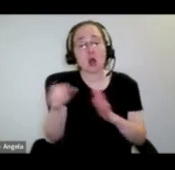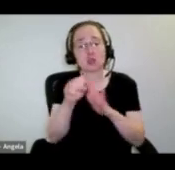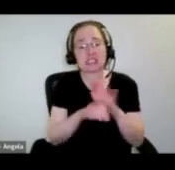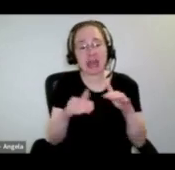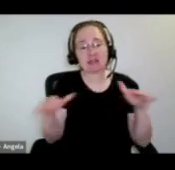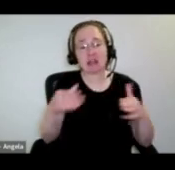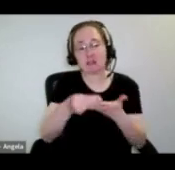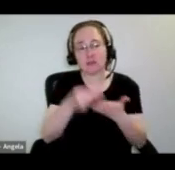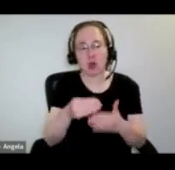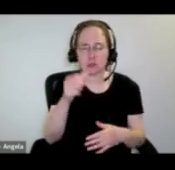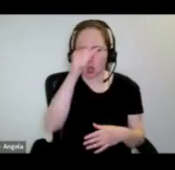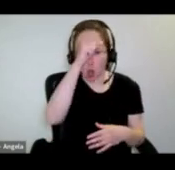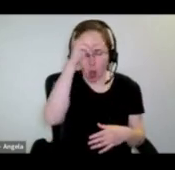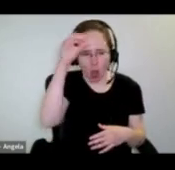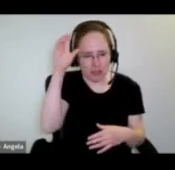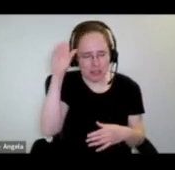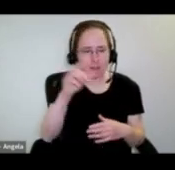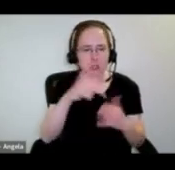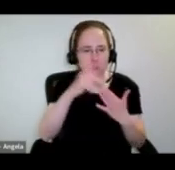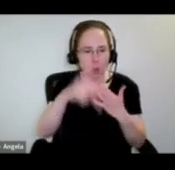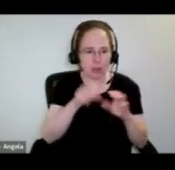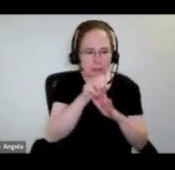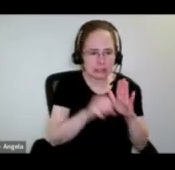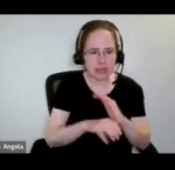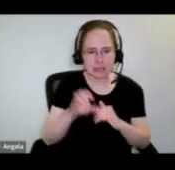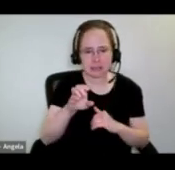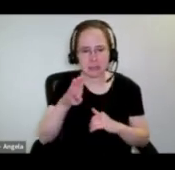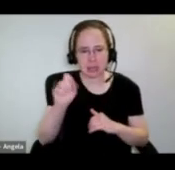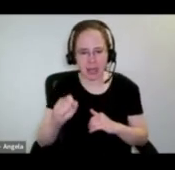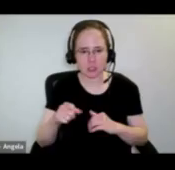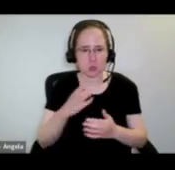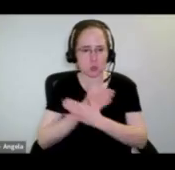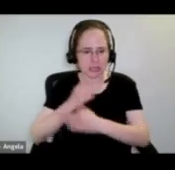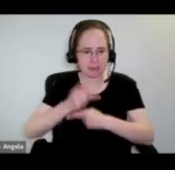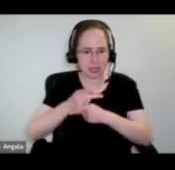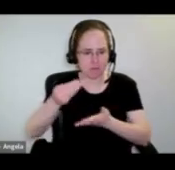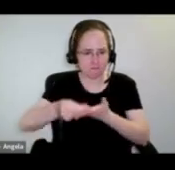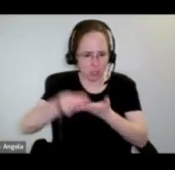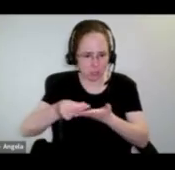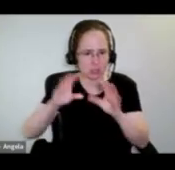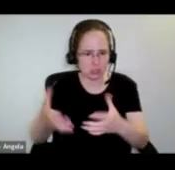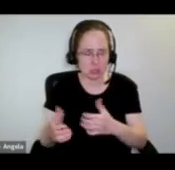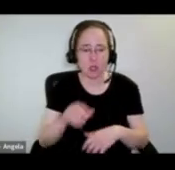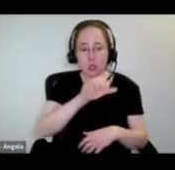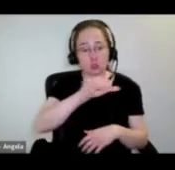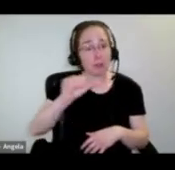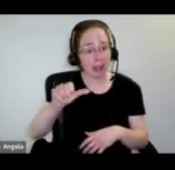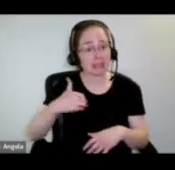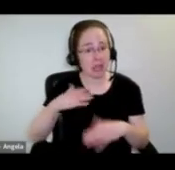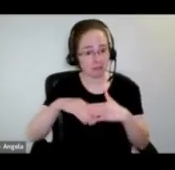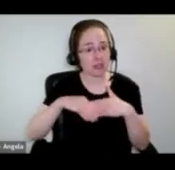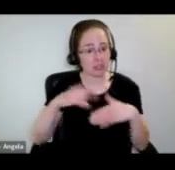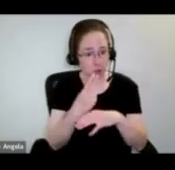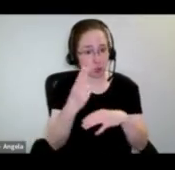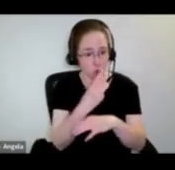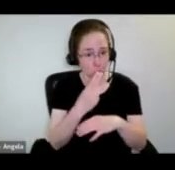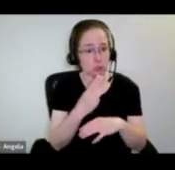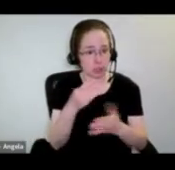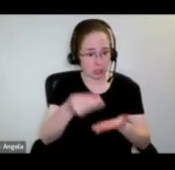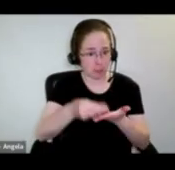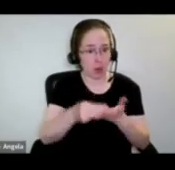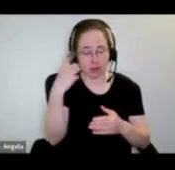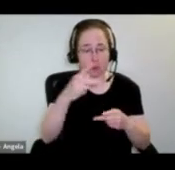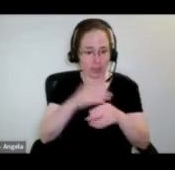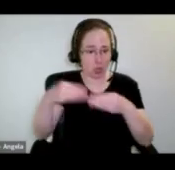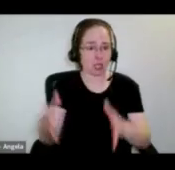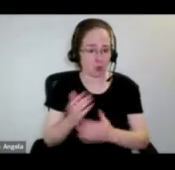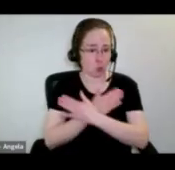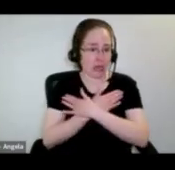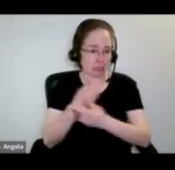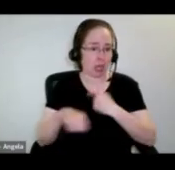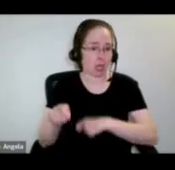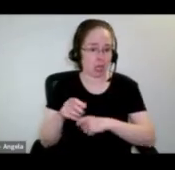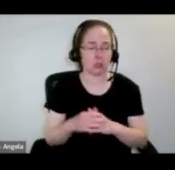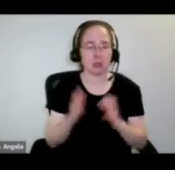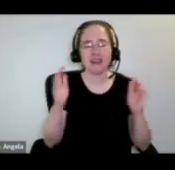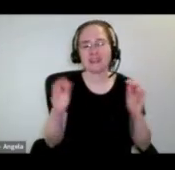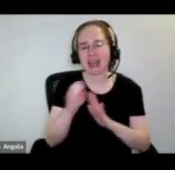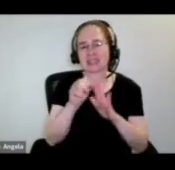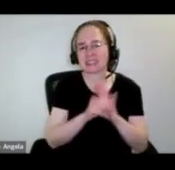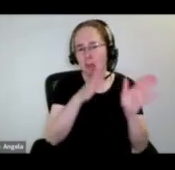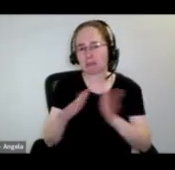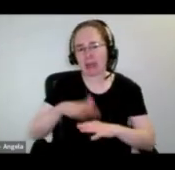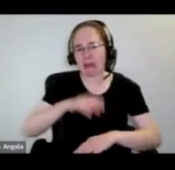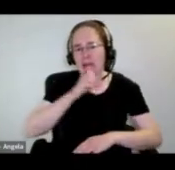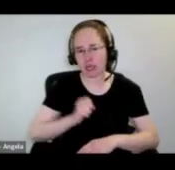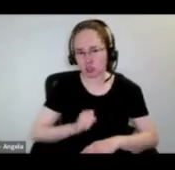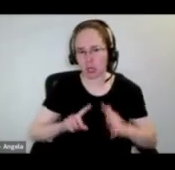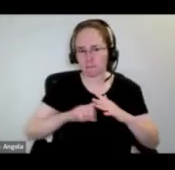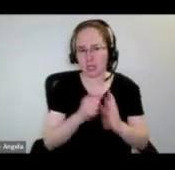David Watkins: navy blue slice in the middle. We do have additional state-level funds, like Alzheimer's Program State and CBS Respite care funds, that AAAs have the flexibility to use them for caregiver respite.